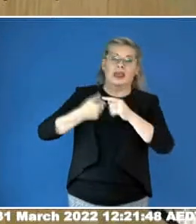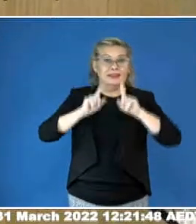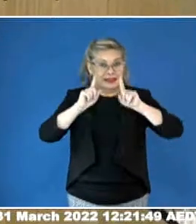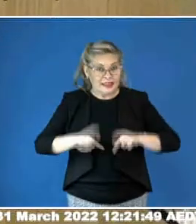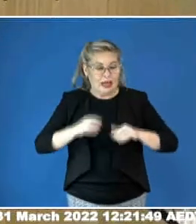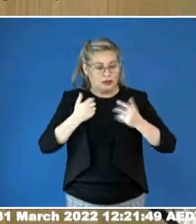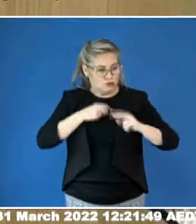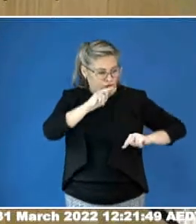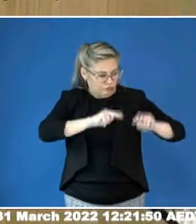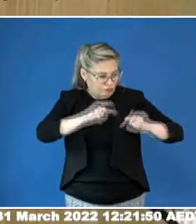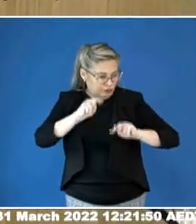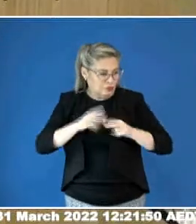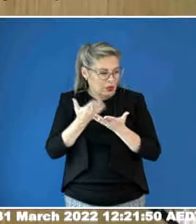area of Anglicare.